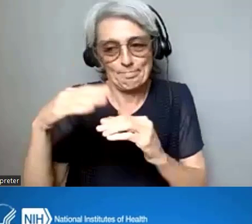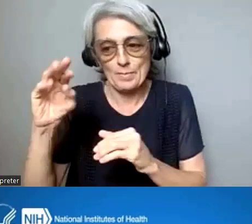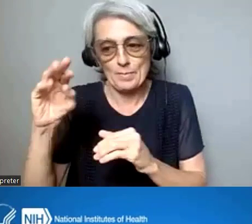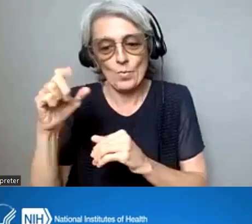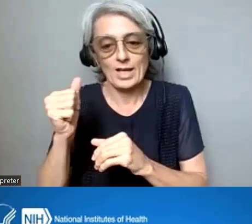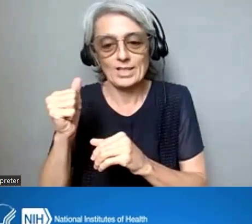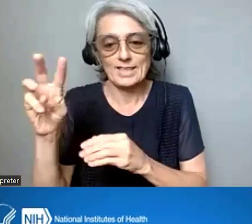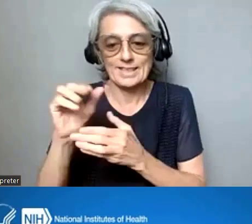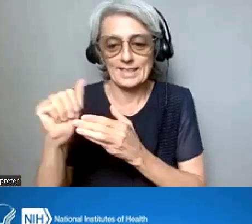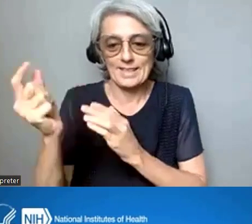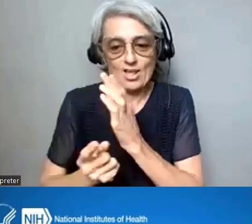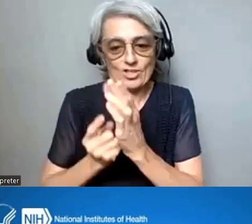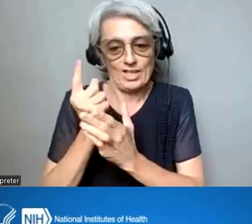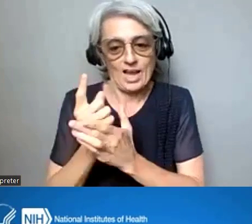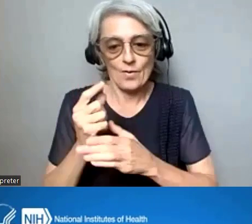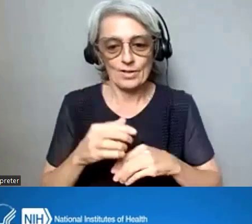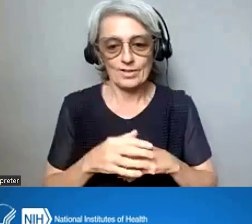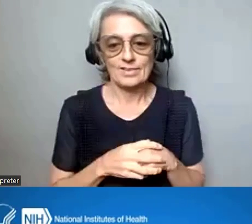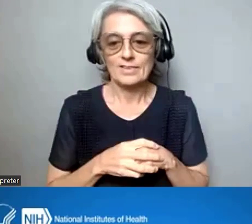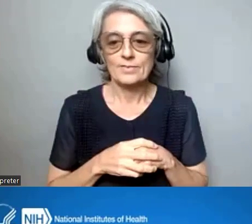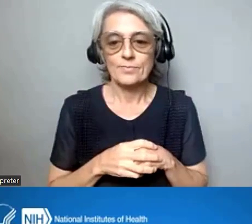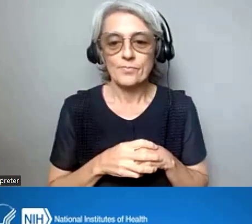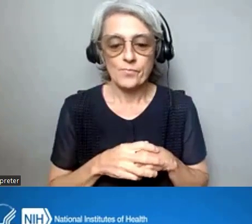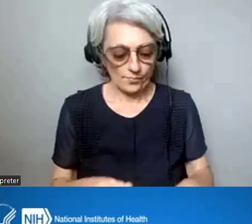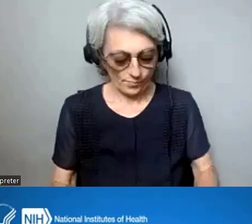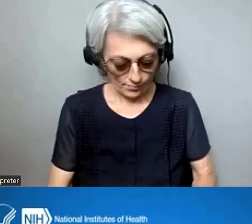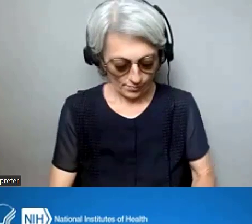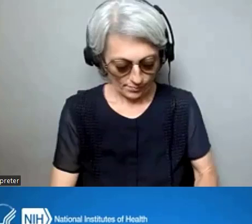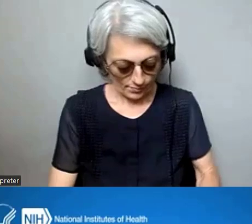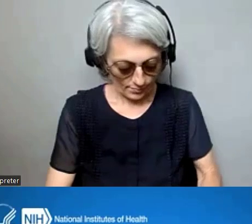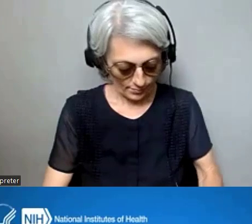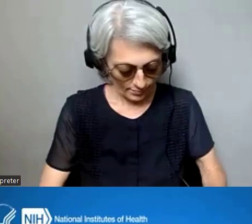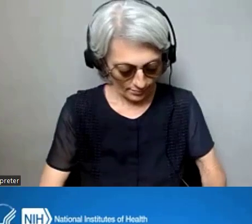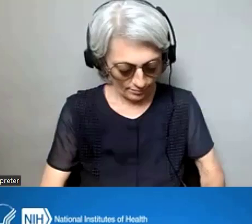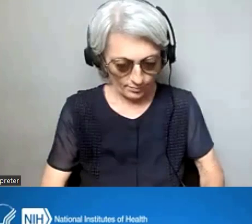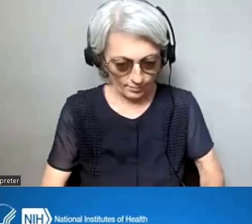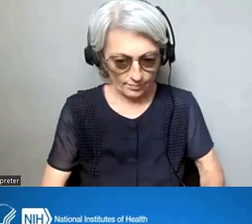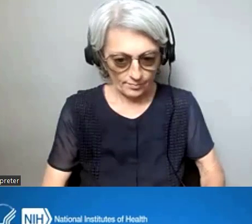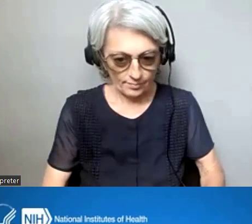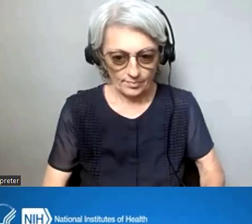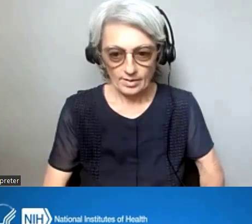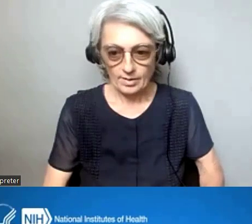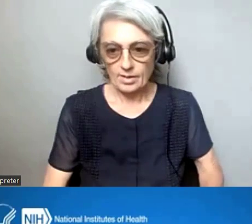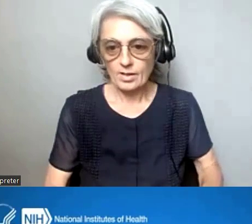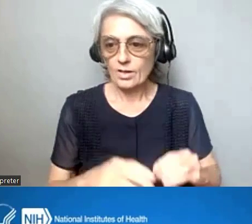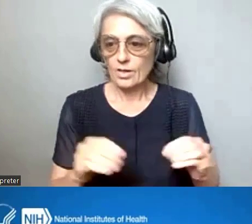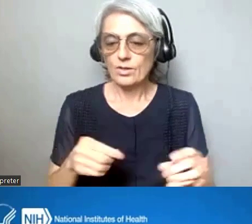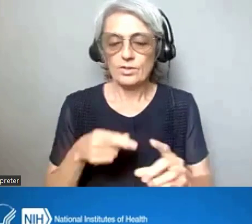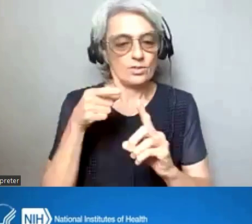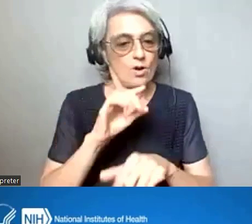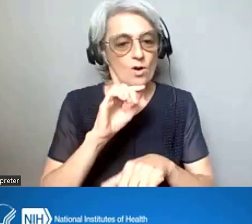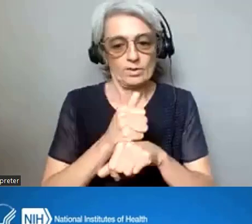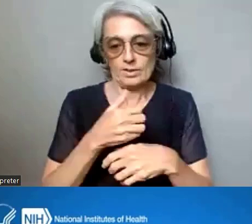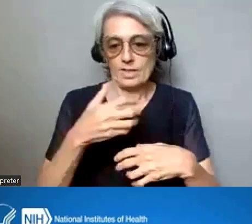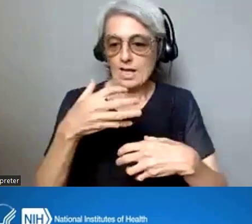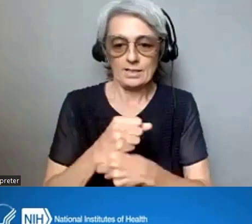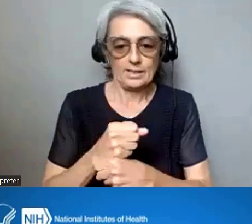Mahua Mukhopadhyay: Okay. So although there is no set salary for undergraduates, students within the institution should be treated equitably,